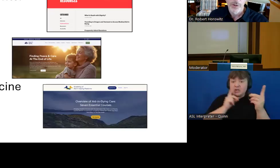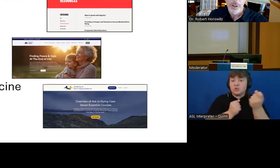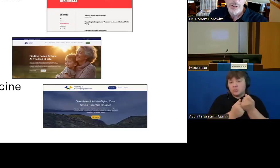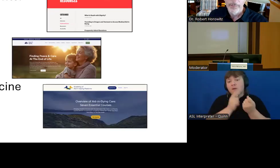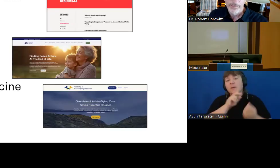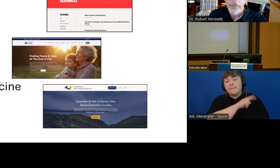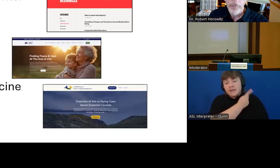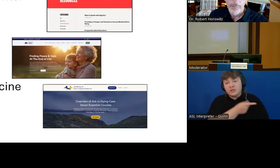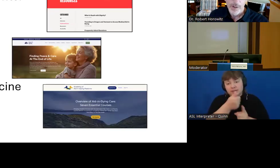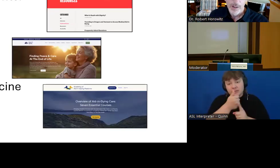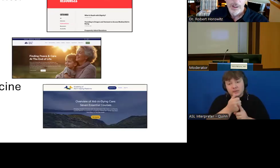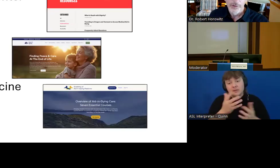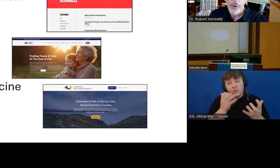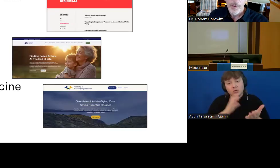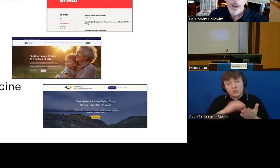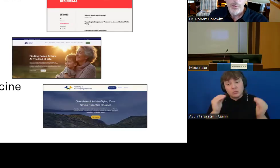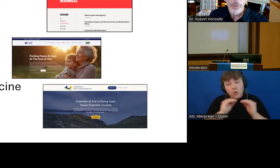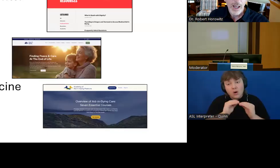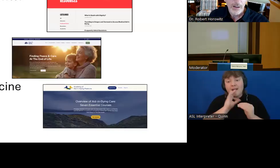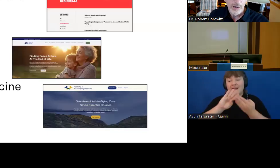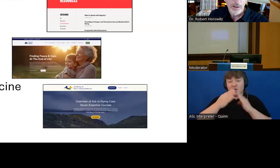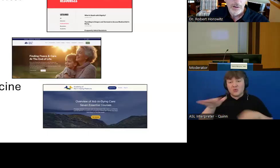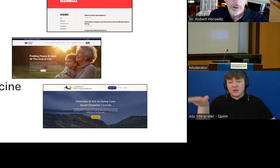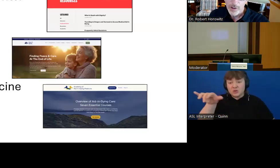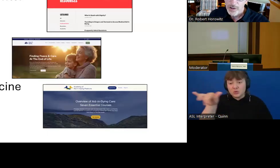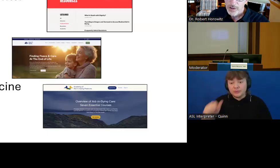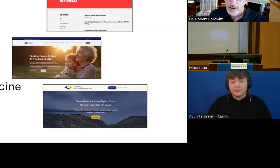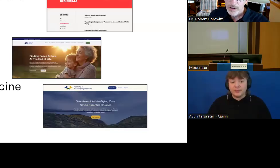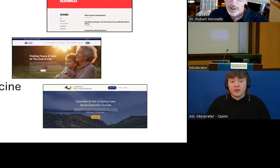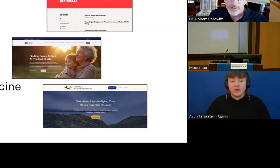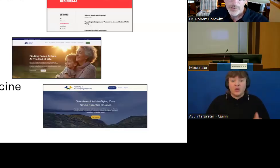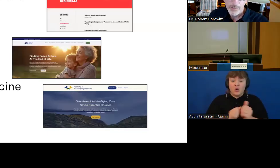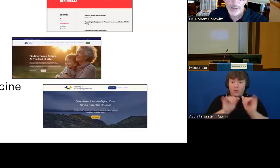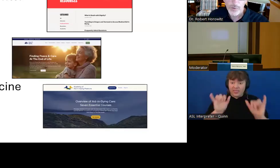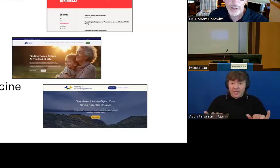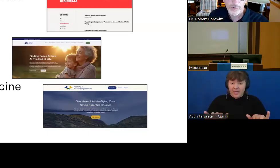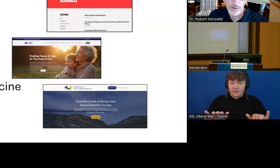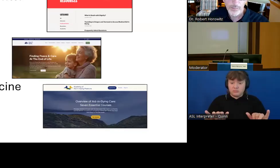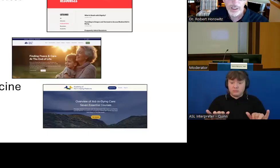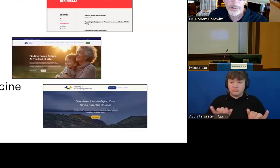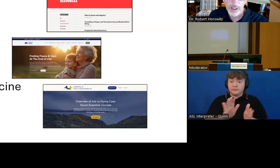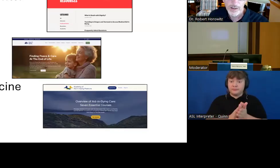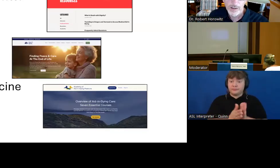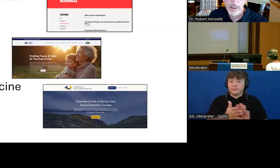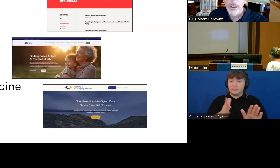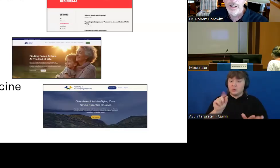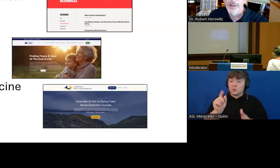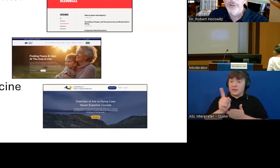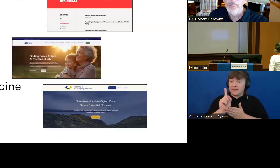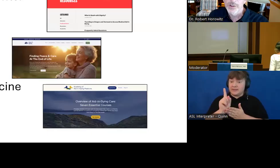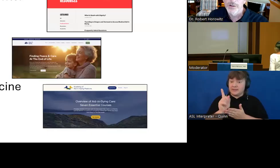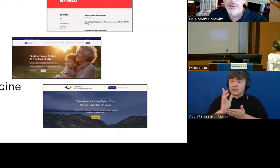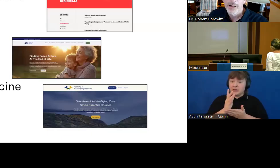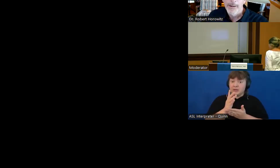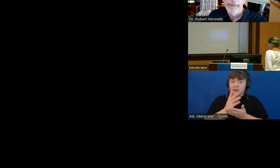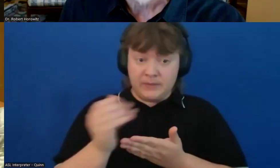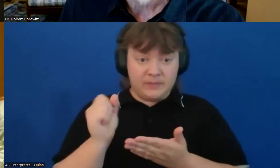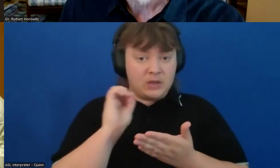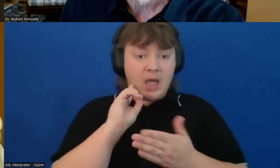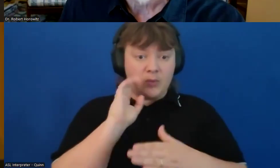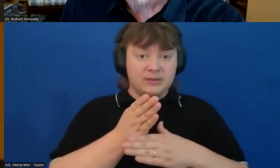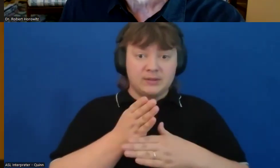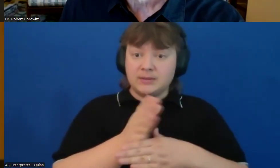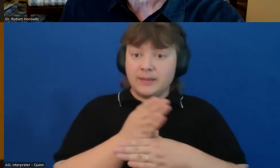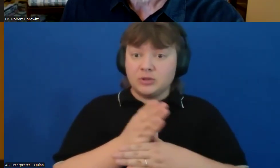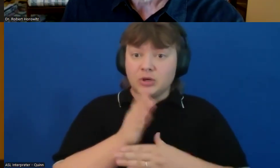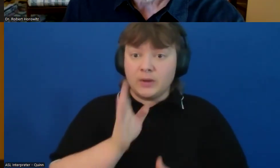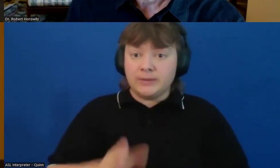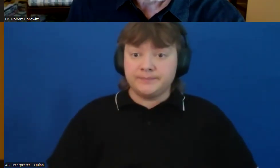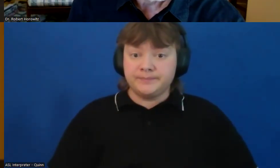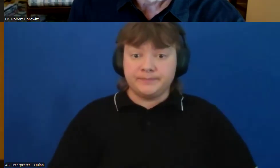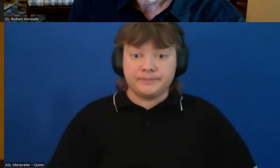for the community. So with that noted, I spent my 20some minutes and I'll I'll stop sharing.